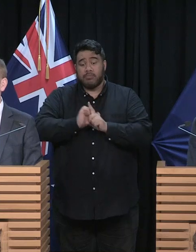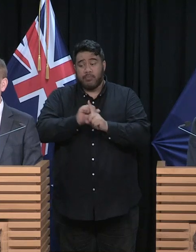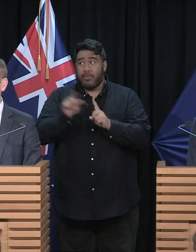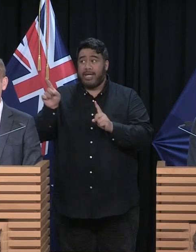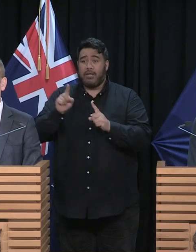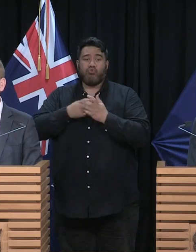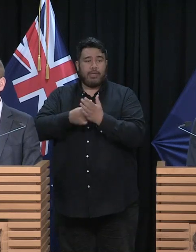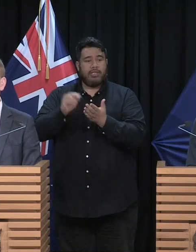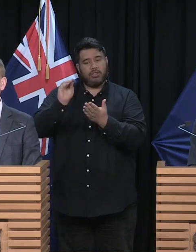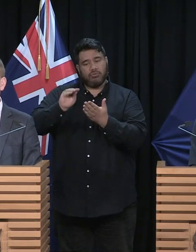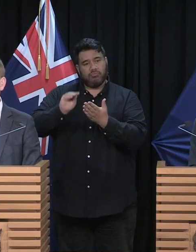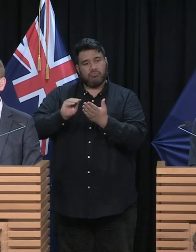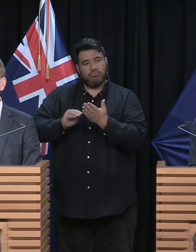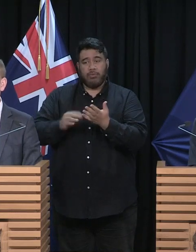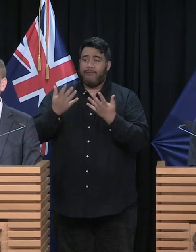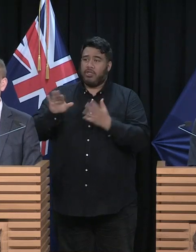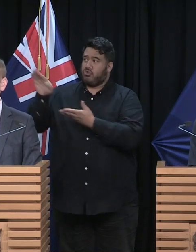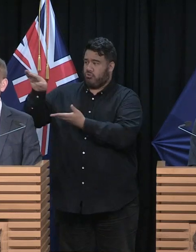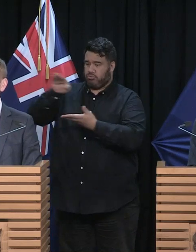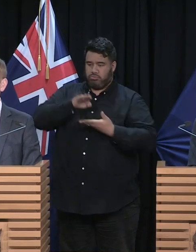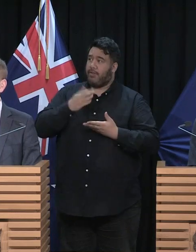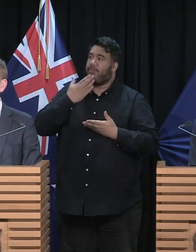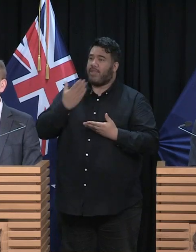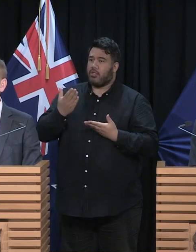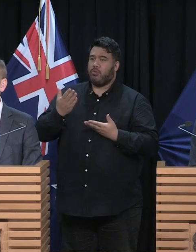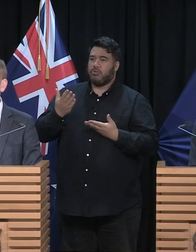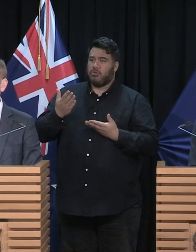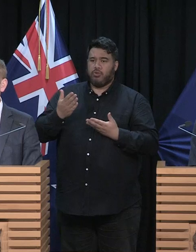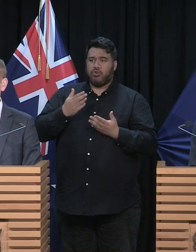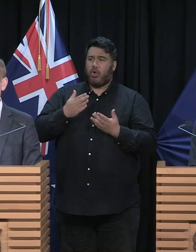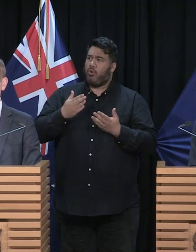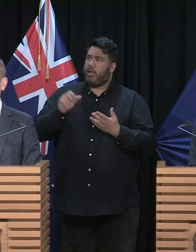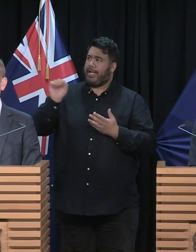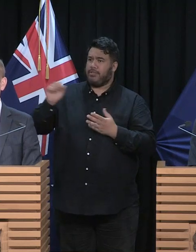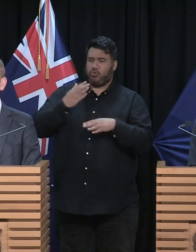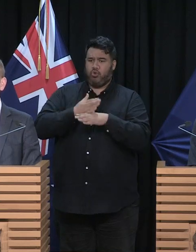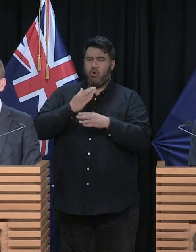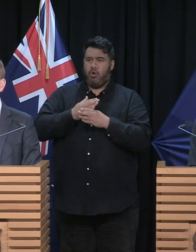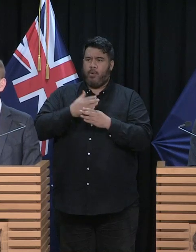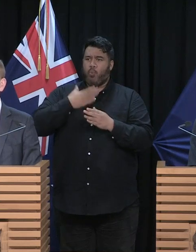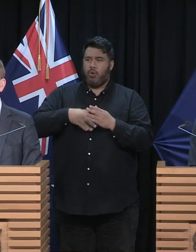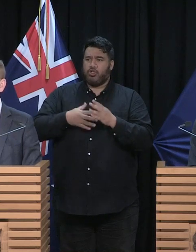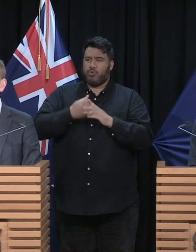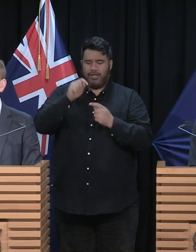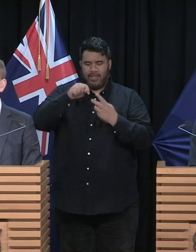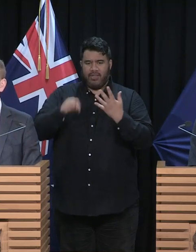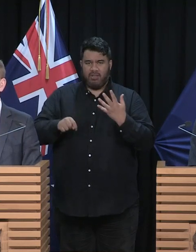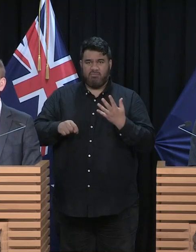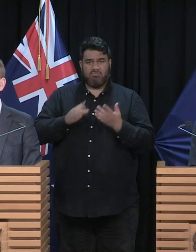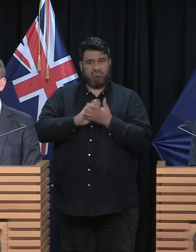system that can be put in place to safeguard people's personal information. That's what we asked him to do. And